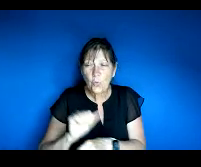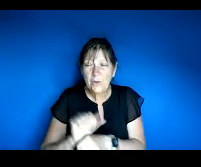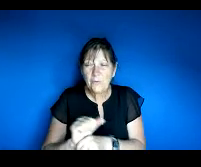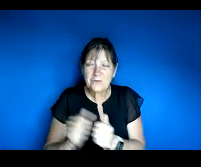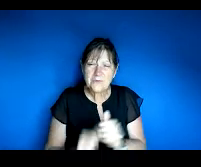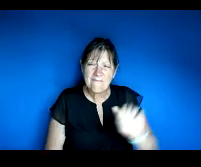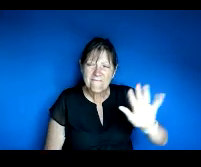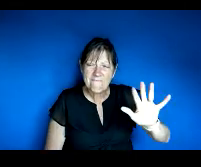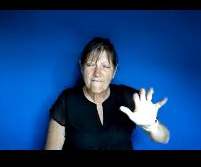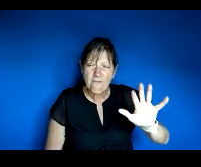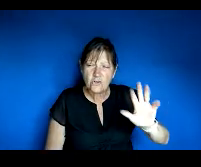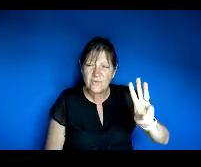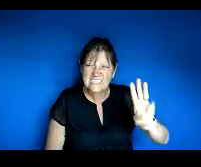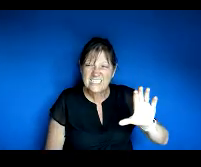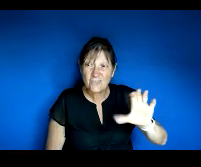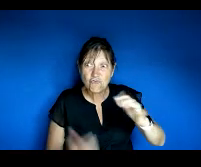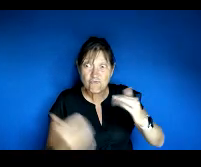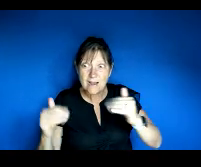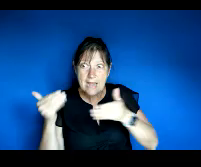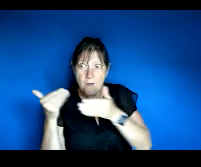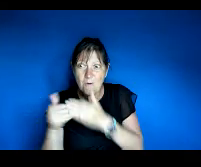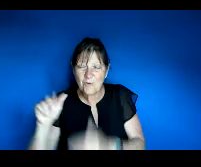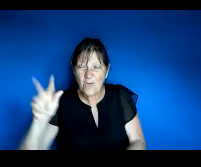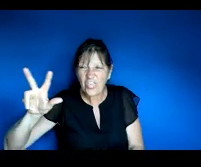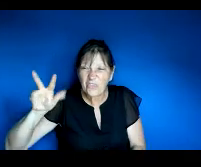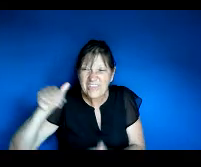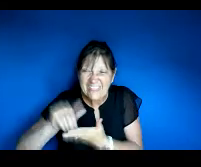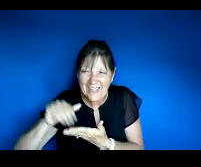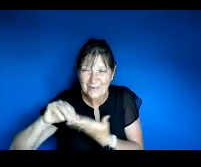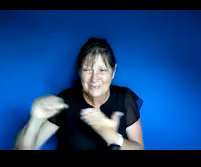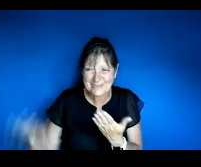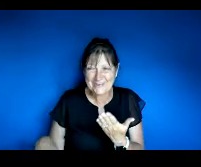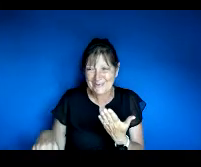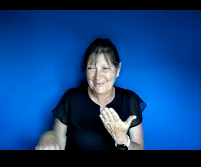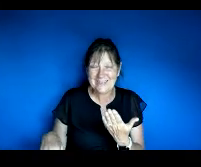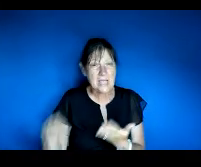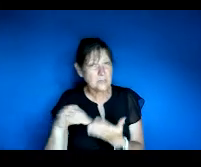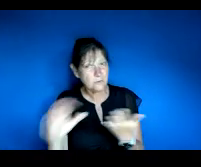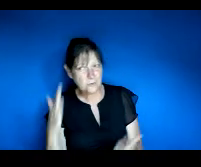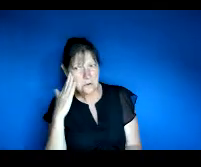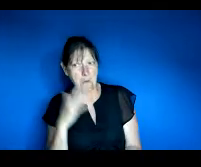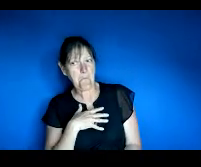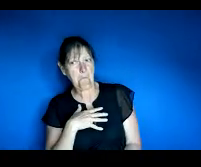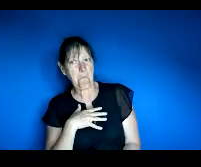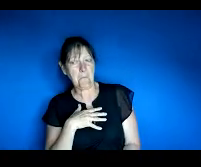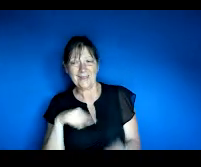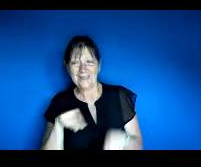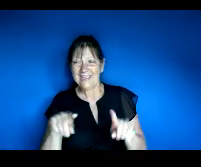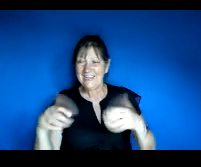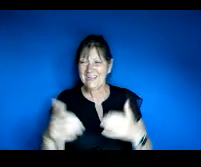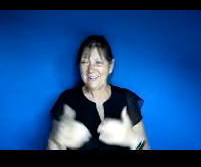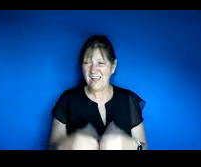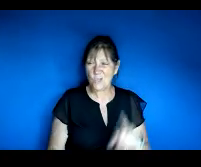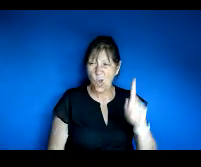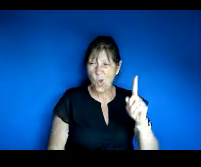and now, we're working with just under 3,000. And so that's always a good thing for students to know, is that, you know, in a class, generally, one out of every four or five of your peers